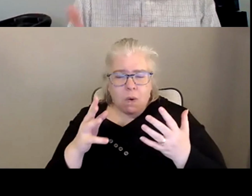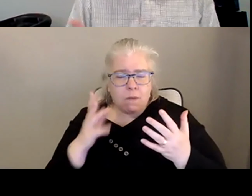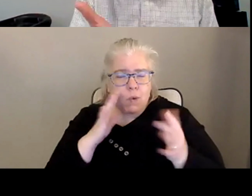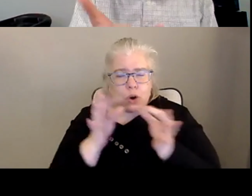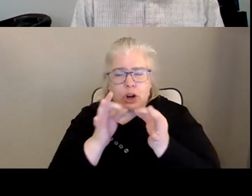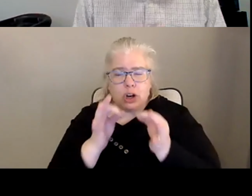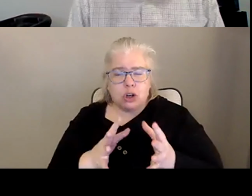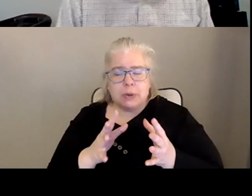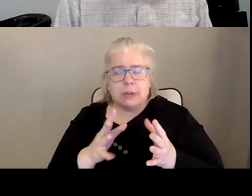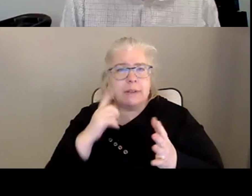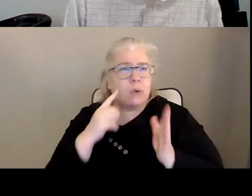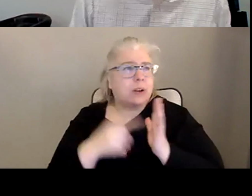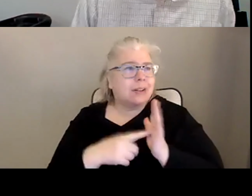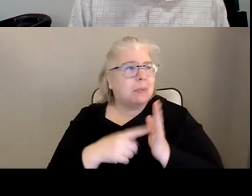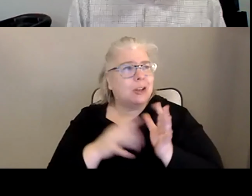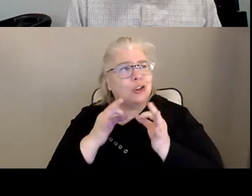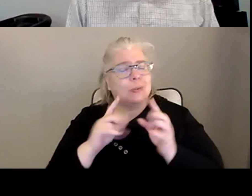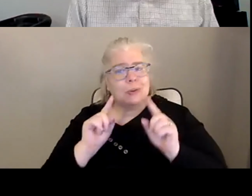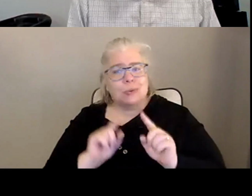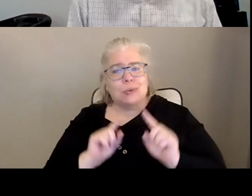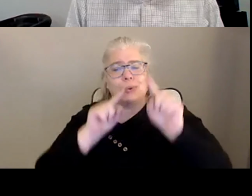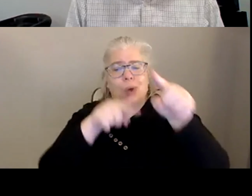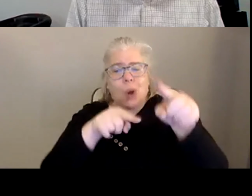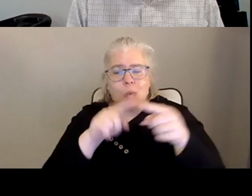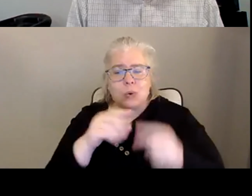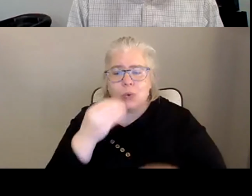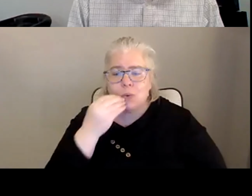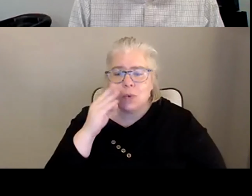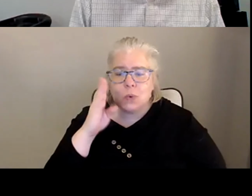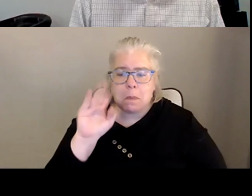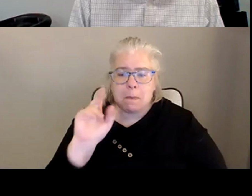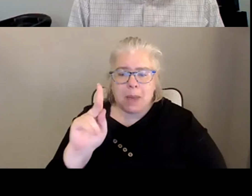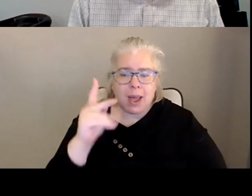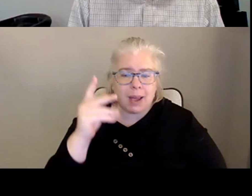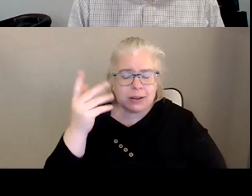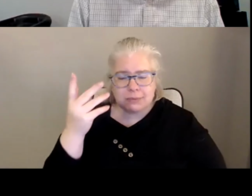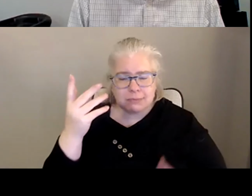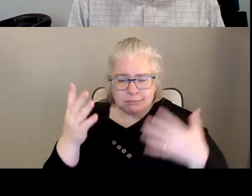coming to that food bank every Saturday or whatever for a year.